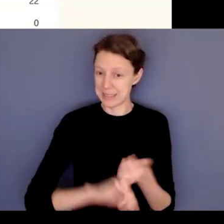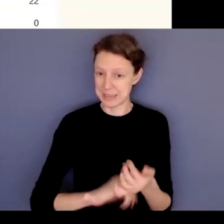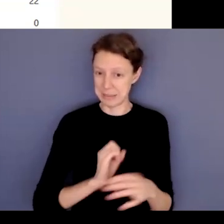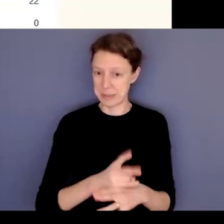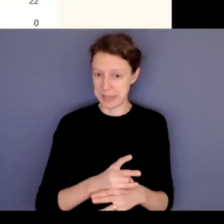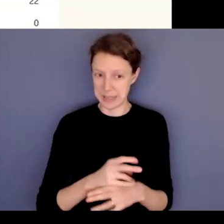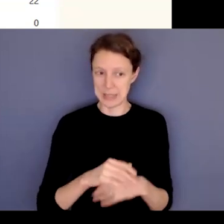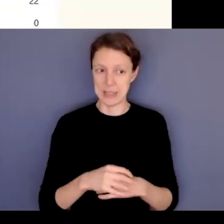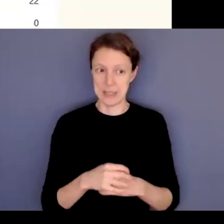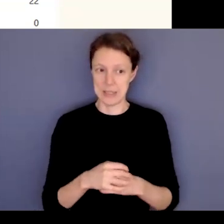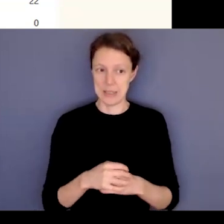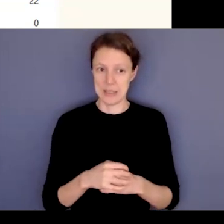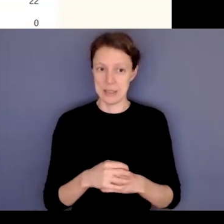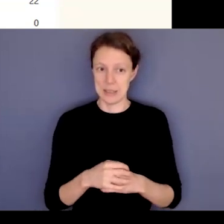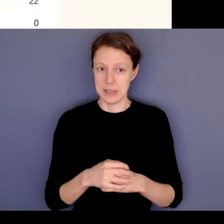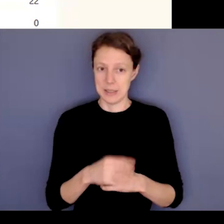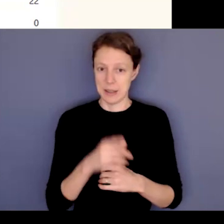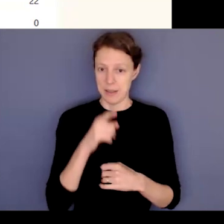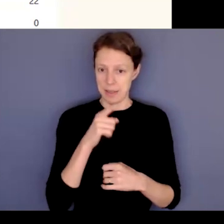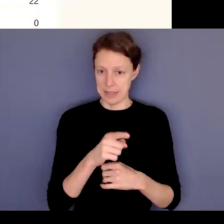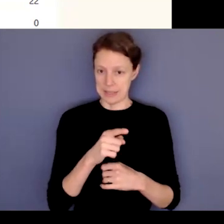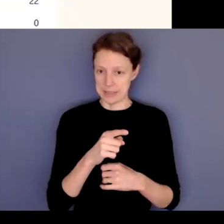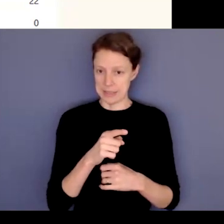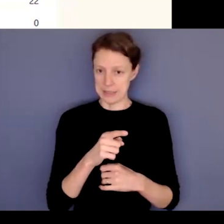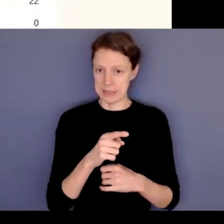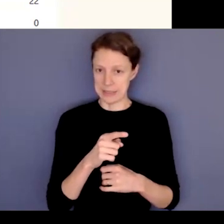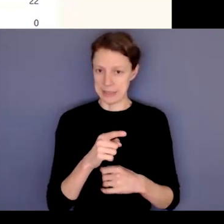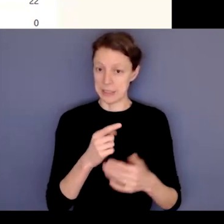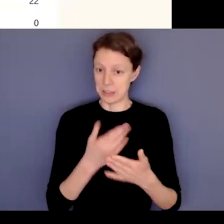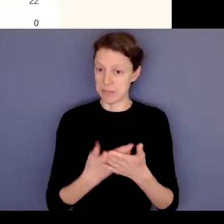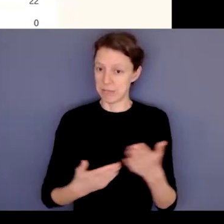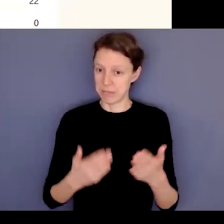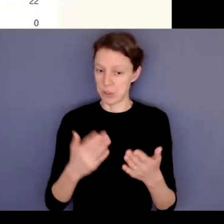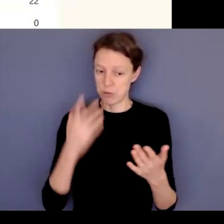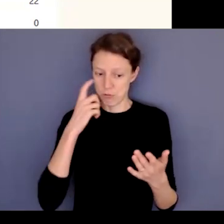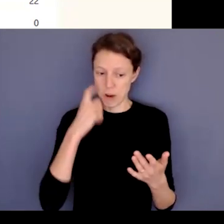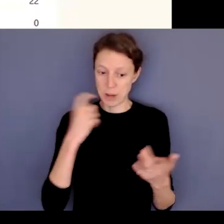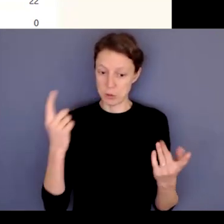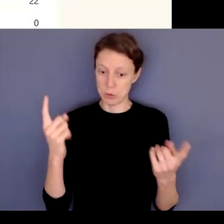on changing the narrative on Youth Offending, and really pointing out that so many of the issues that are facing young